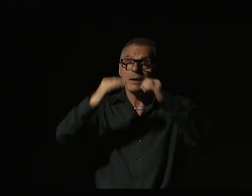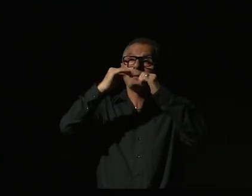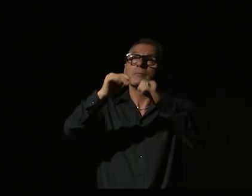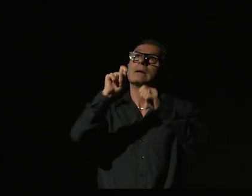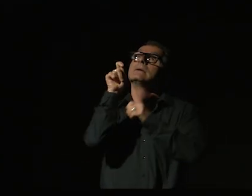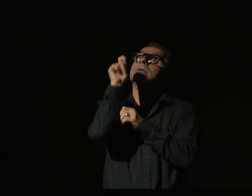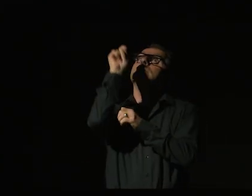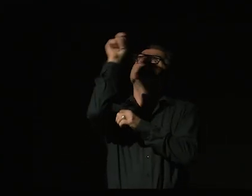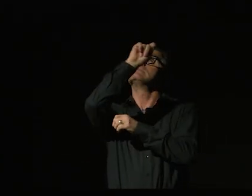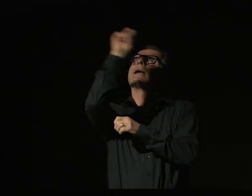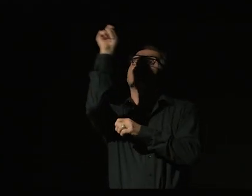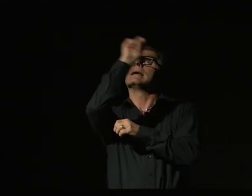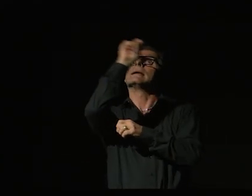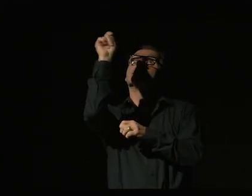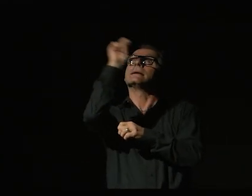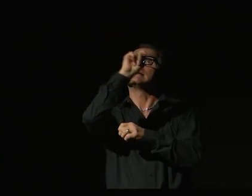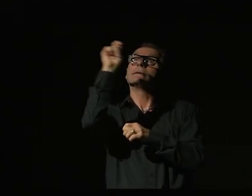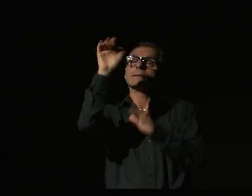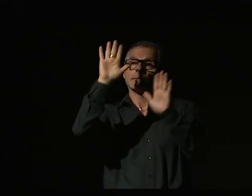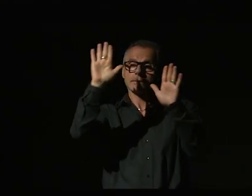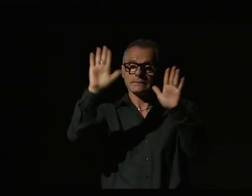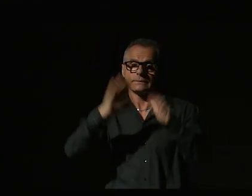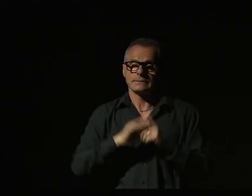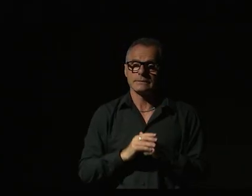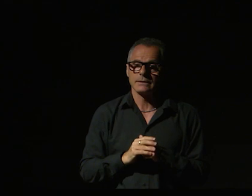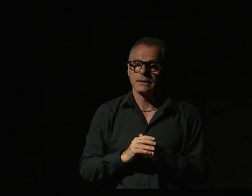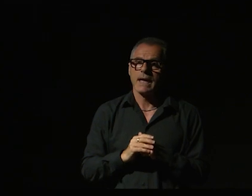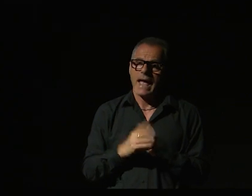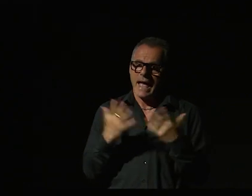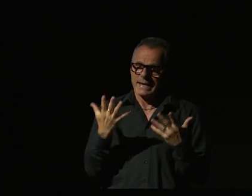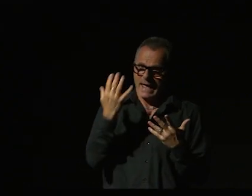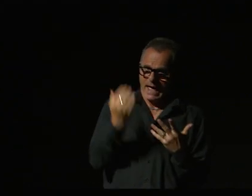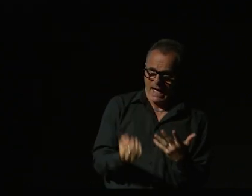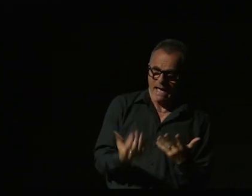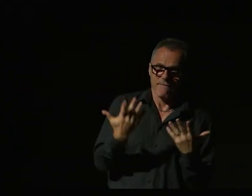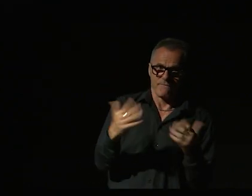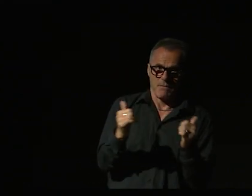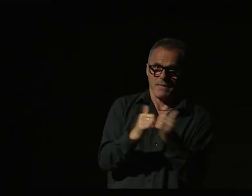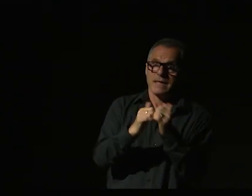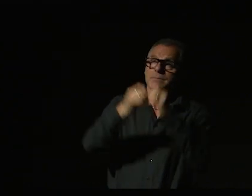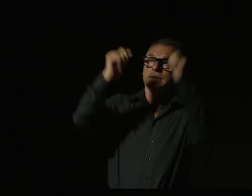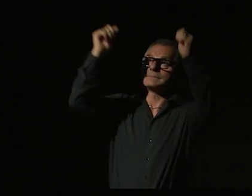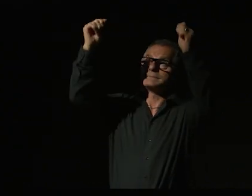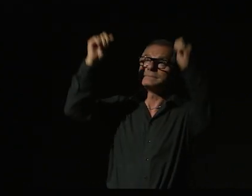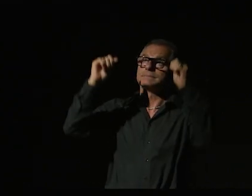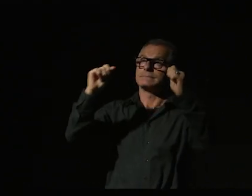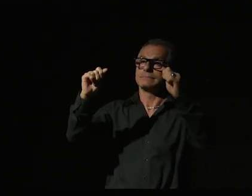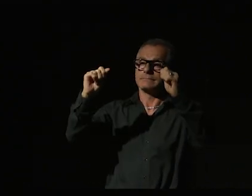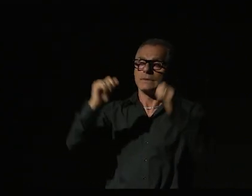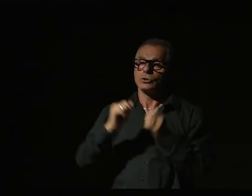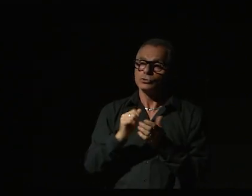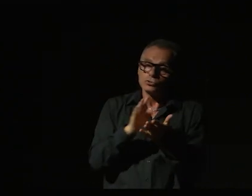would be able to finish in a day and place a manageable sheet of paper onto that wetted area to traces and then to paint it,